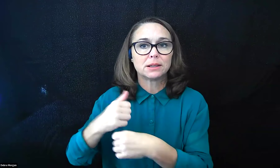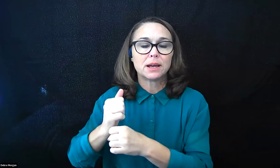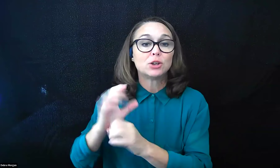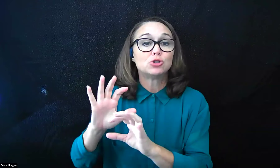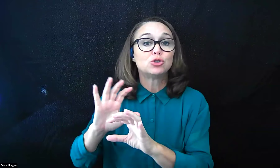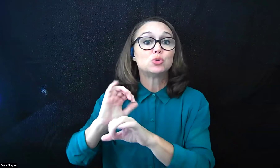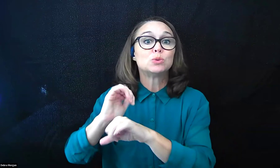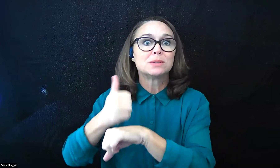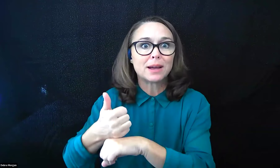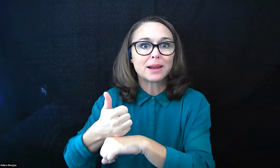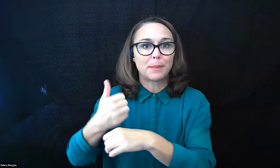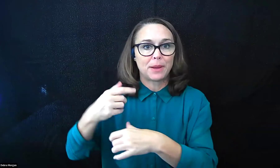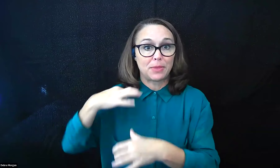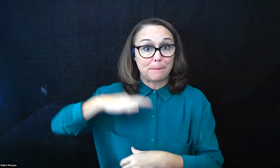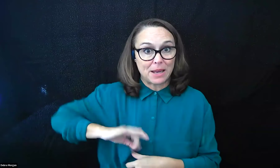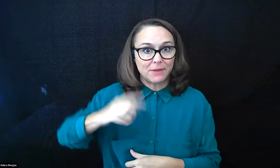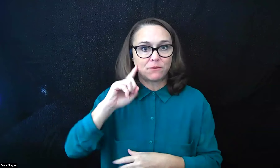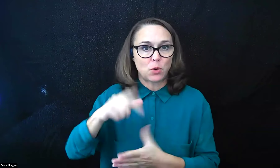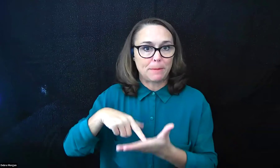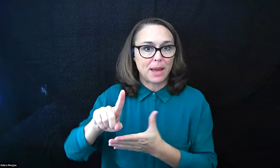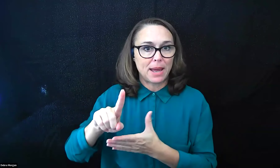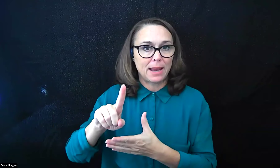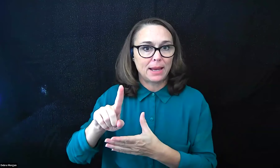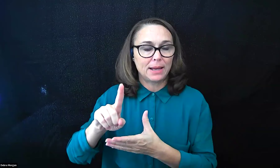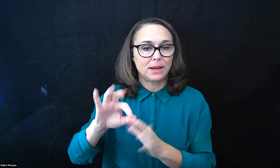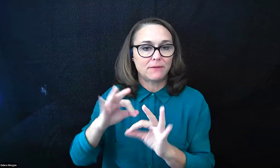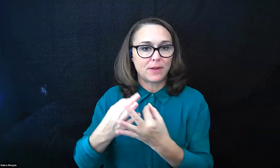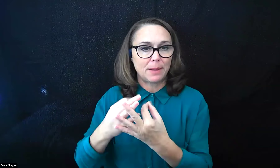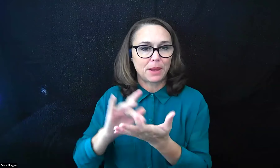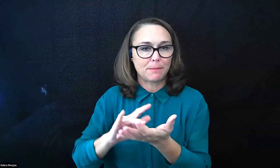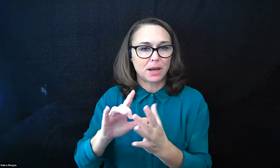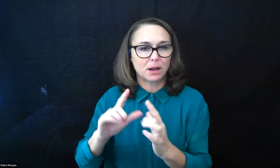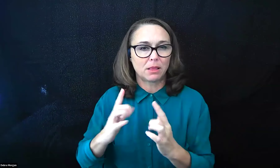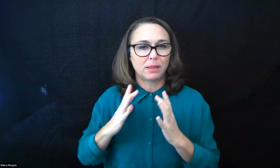and only had so many years to do that, so fully, and it was a really really big undertaking. So,